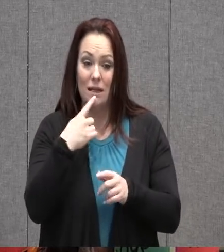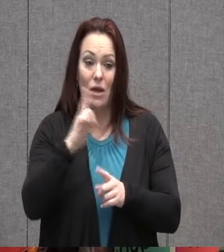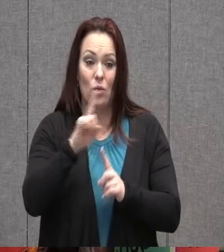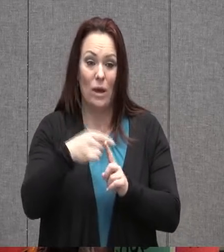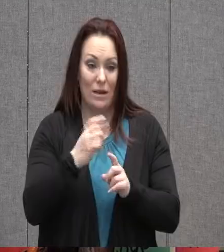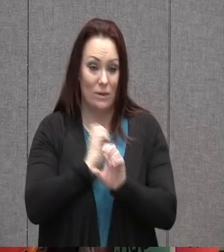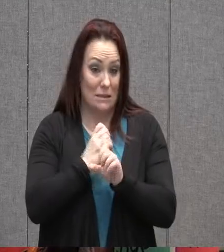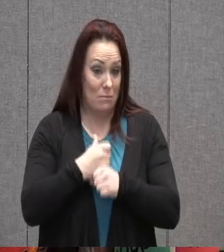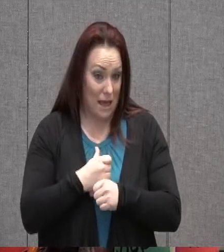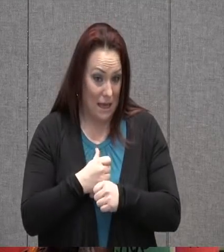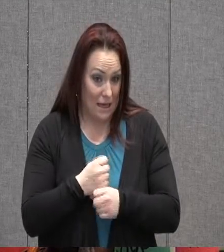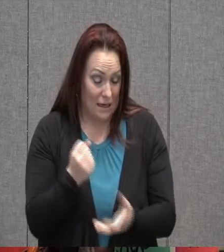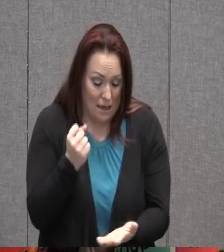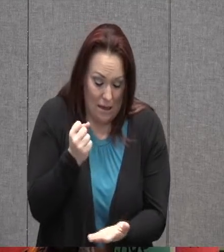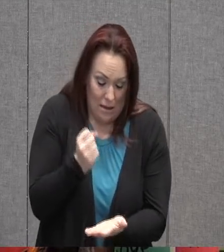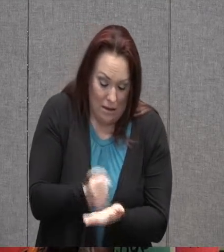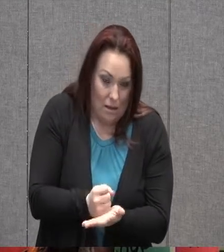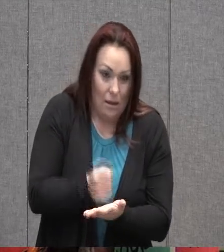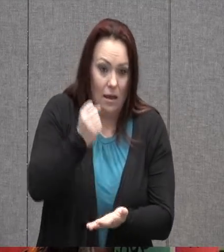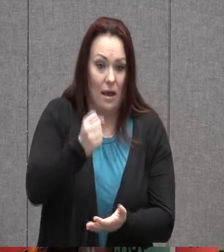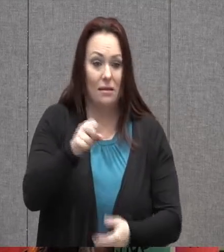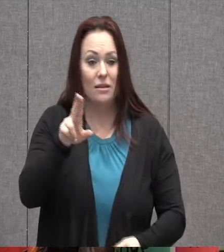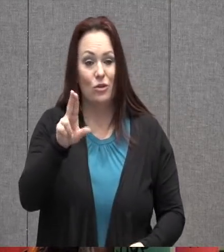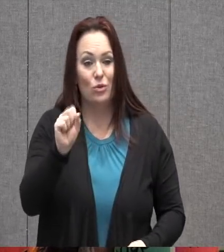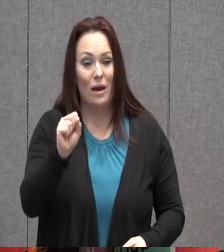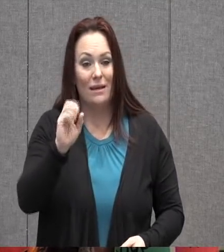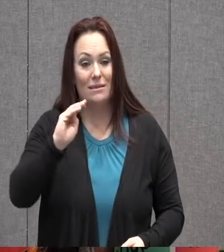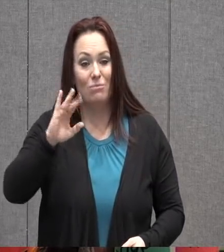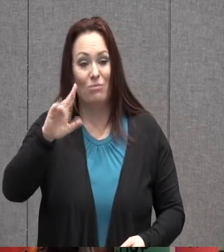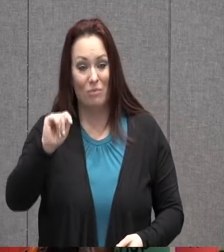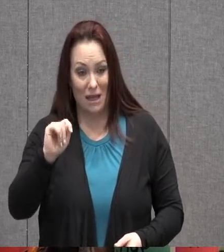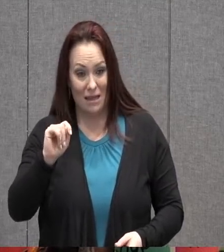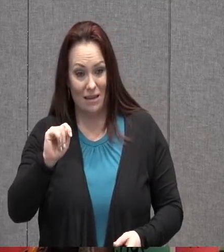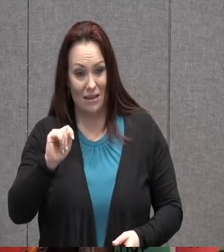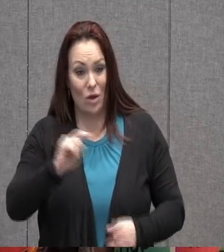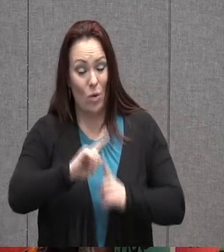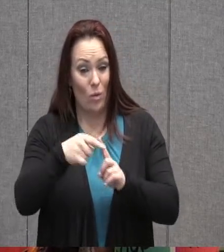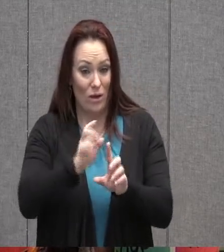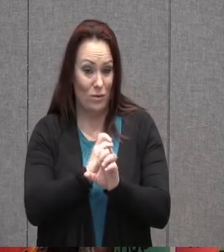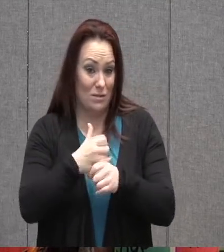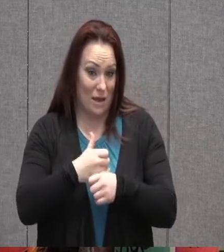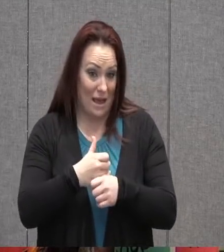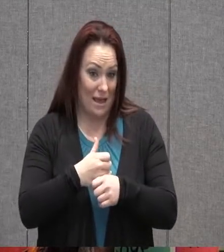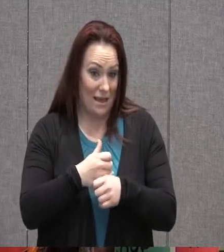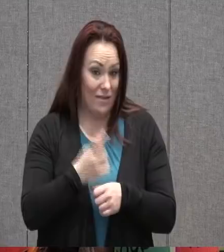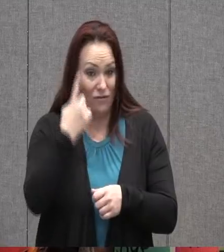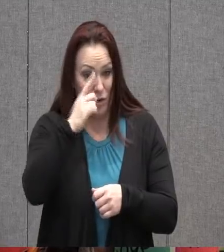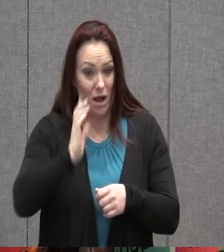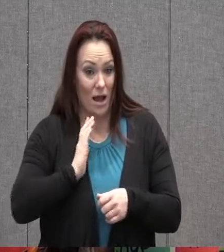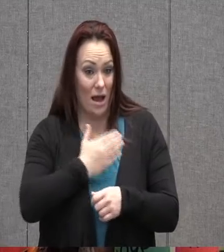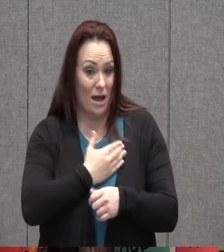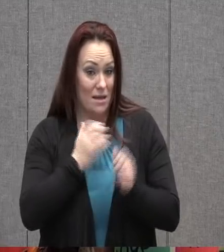and made for us to be able to use. How much is a penny worth? Do you remember from the story?